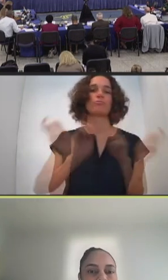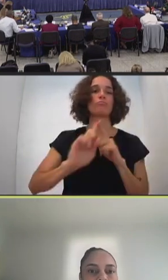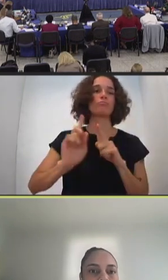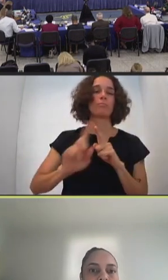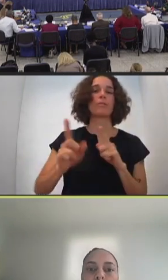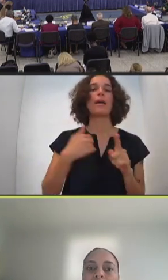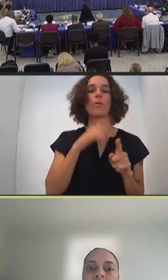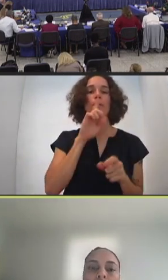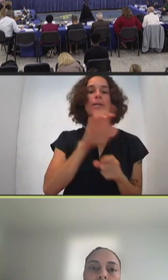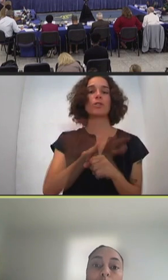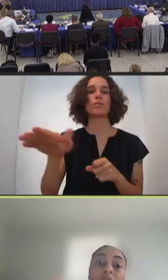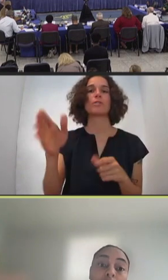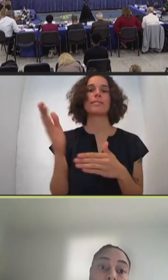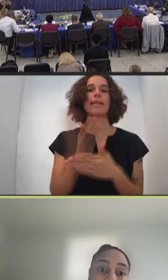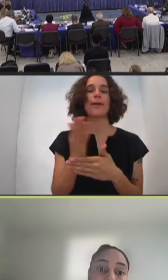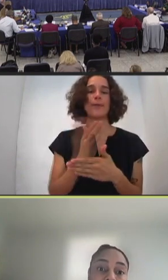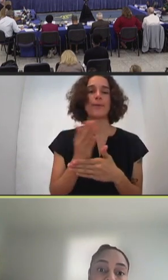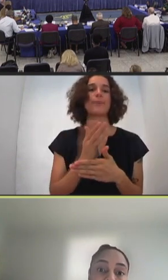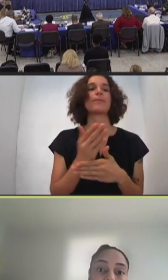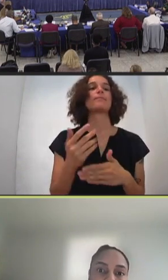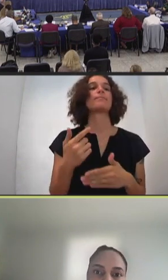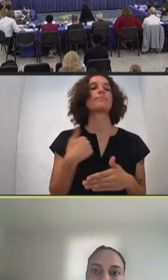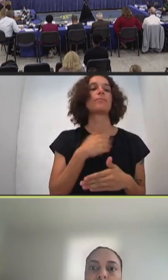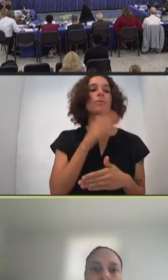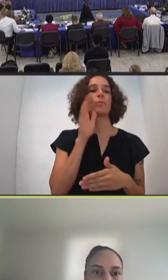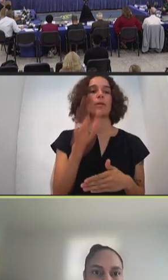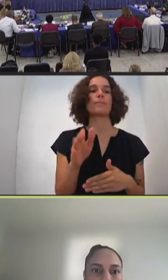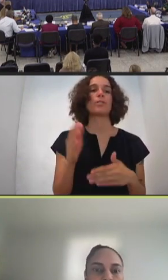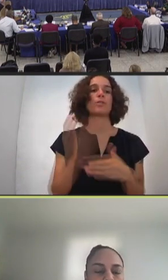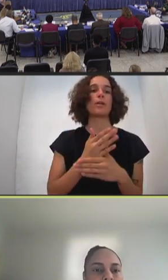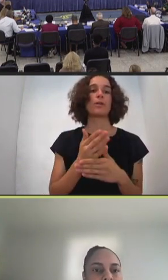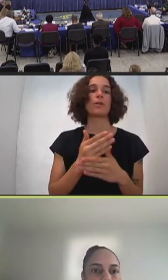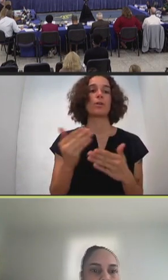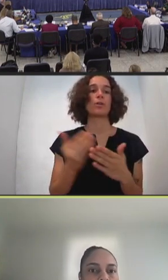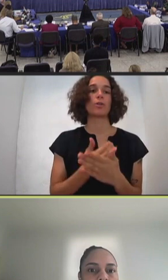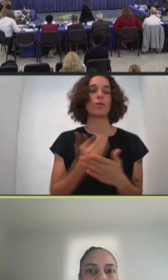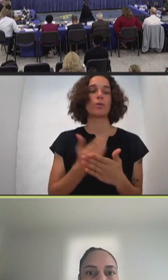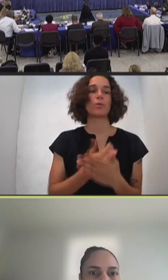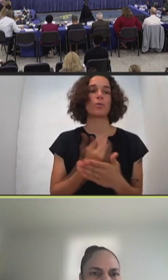is shared out, but we are going to be sharing a new suite of resources next week. And in fact,